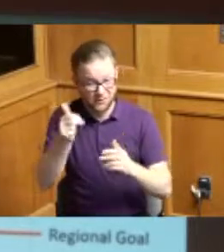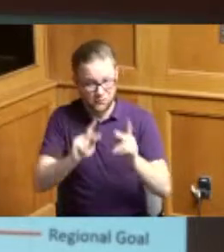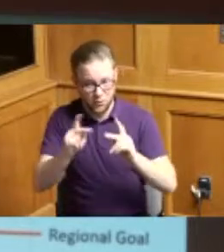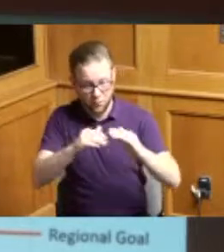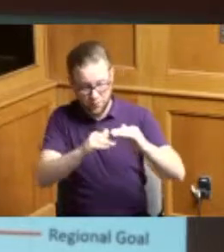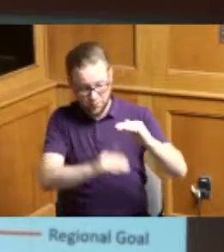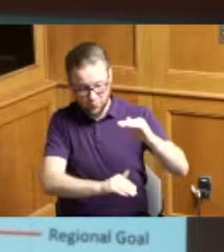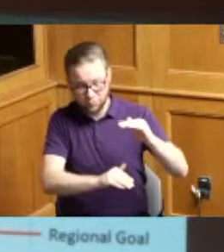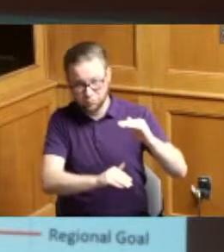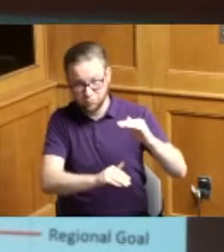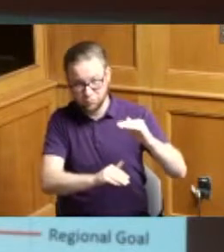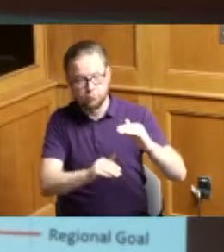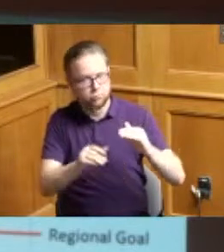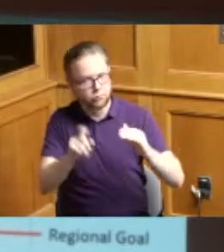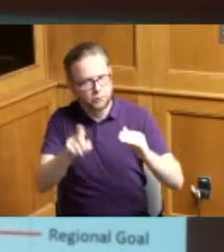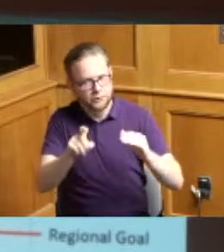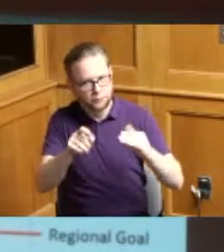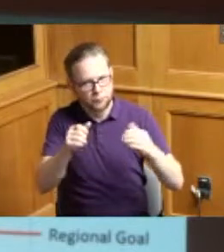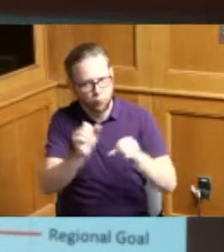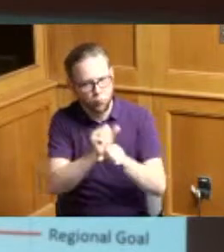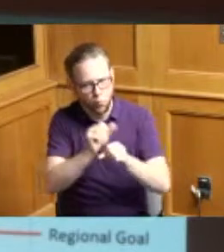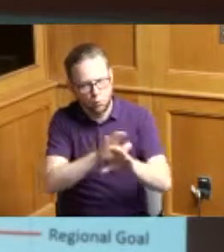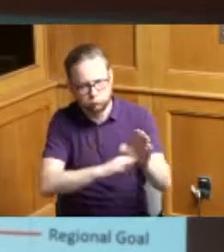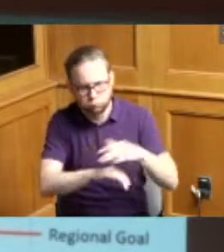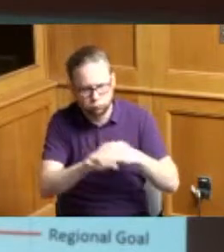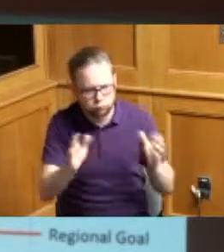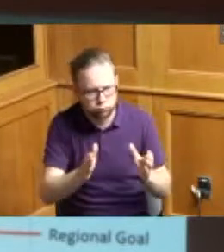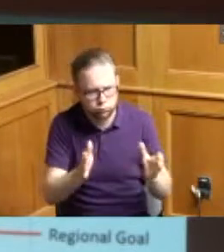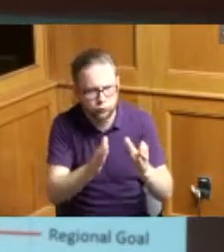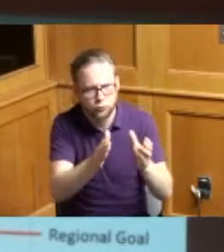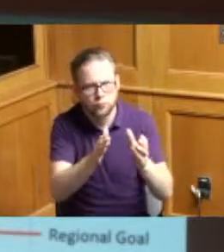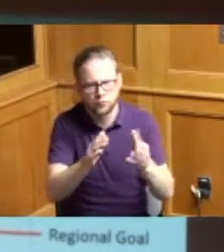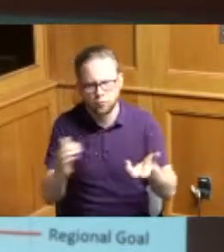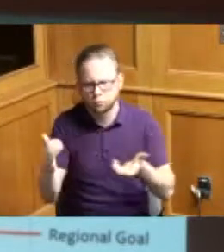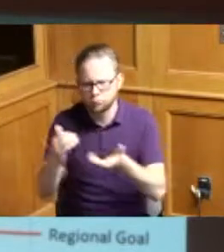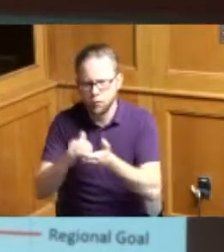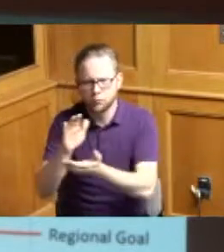team is really continuing to work with schools and trying to figure out ways to bring vaccine to the